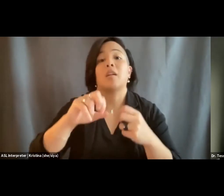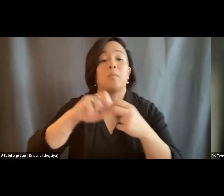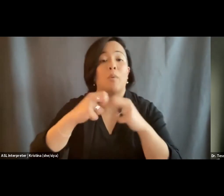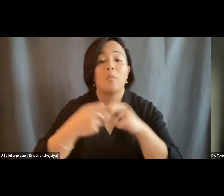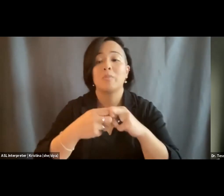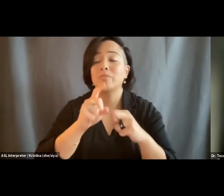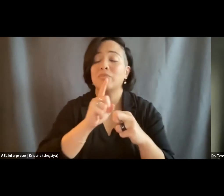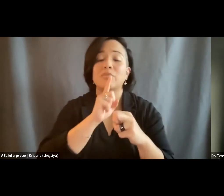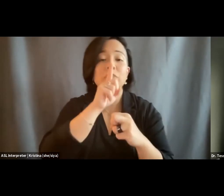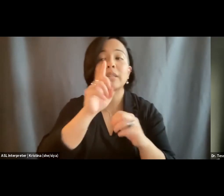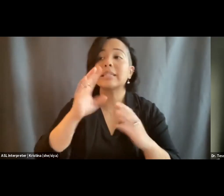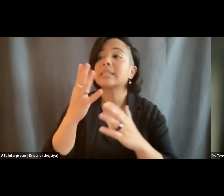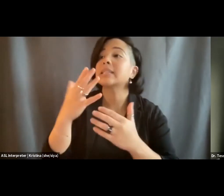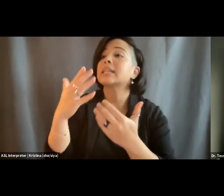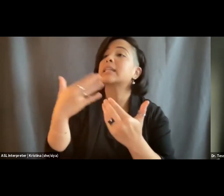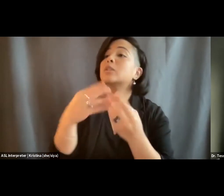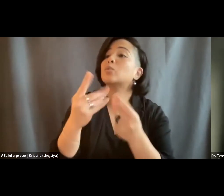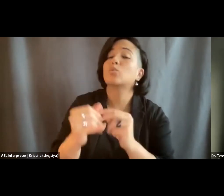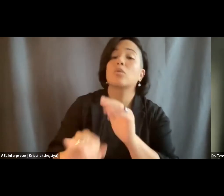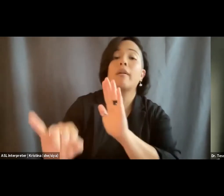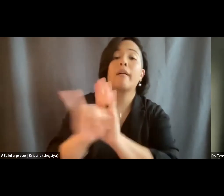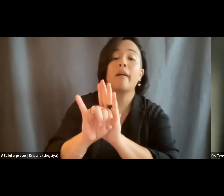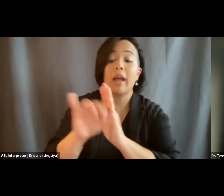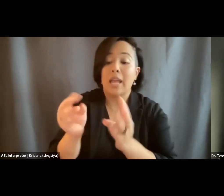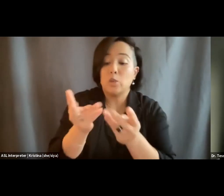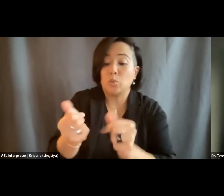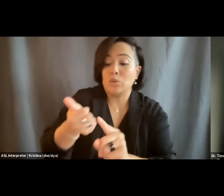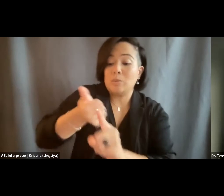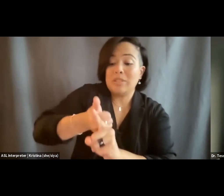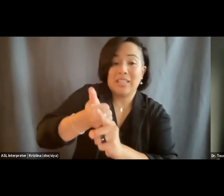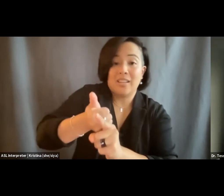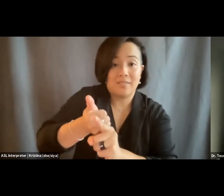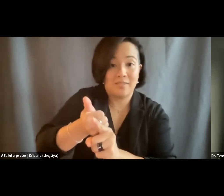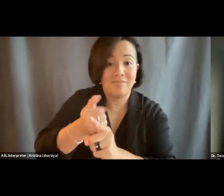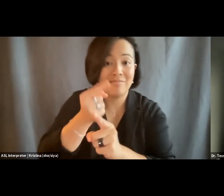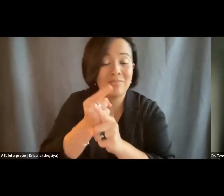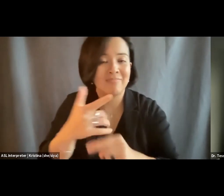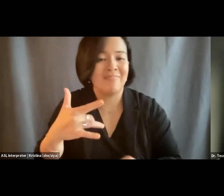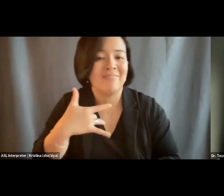easy solution identification and the solutions themselves, tend to not be stable.